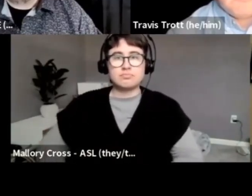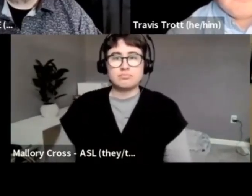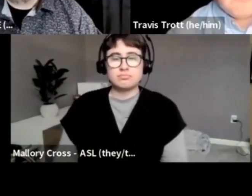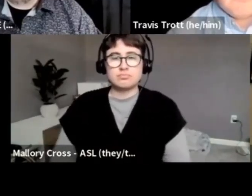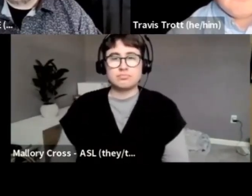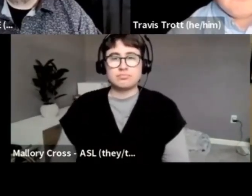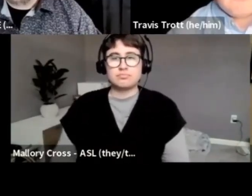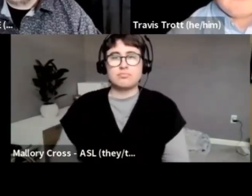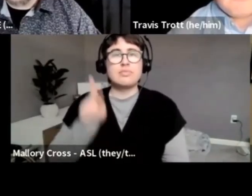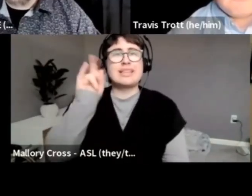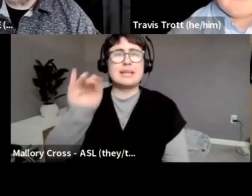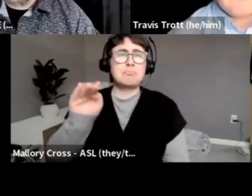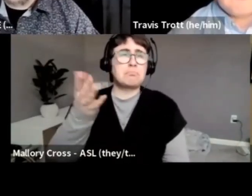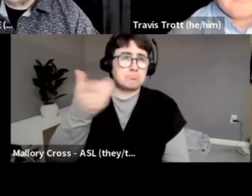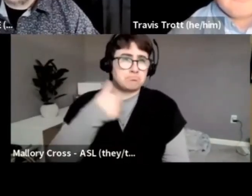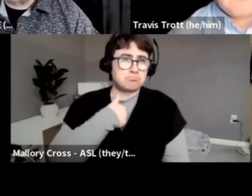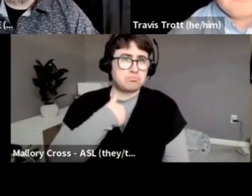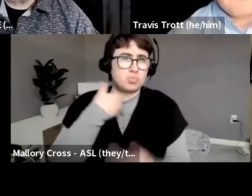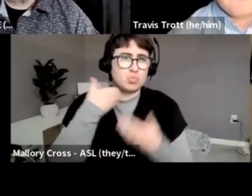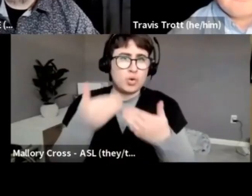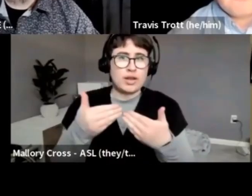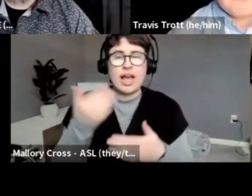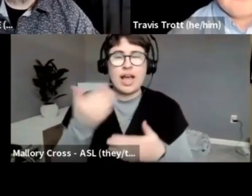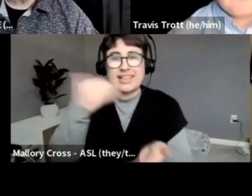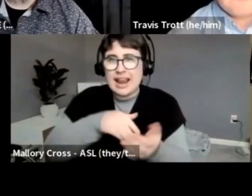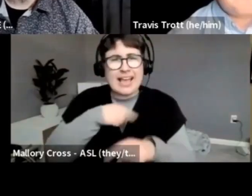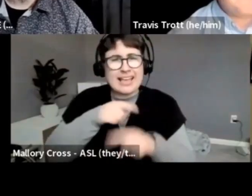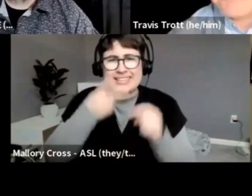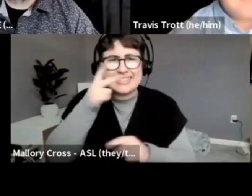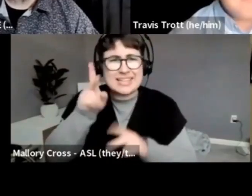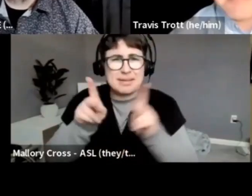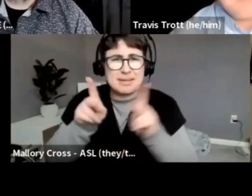It can happen. Again, I don't know if I'm talking over anyone.